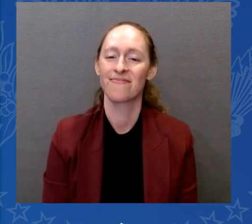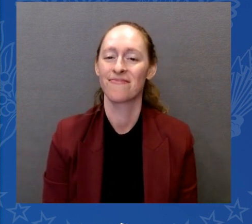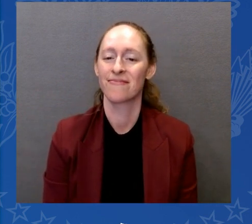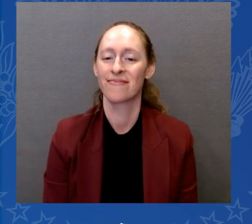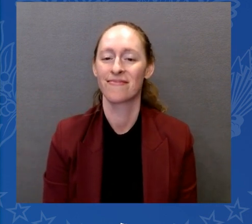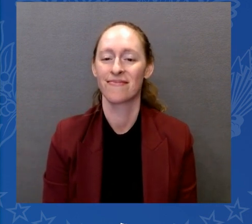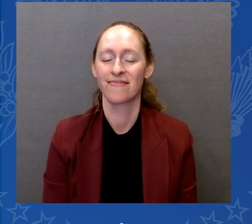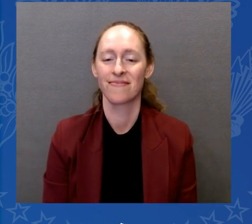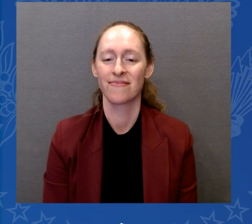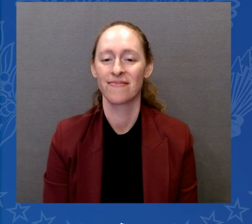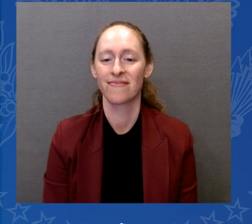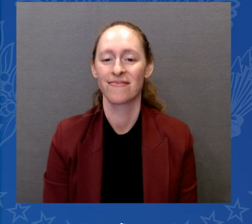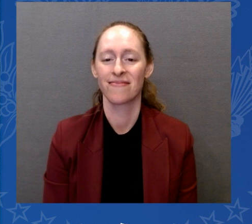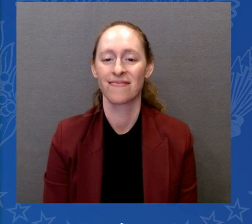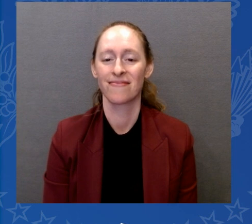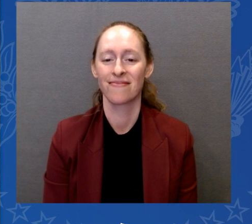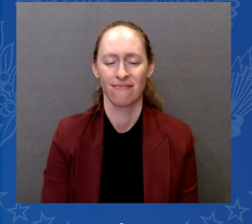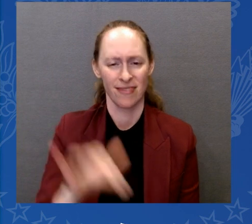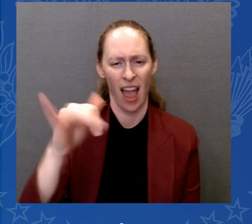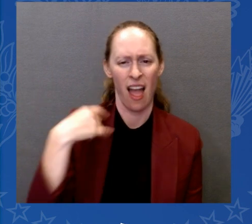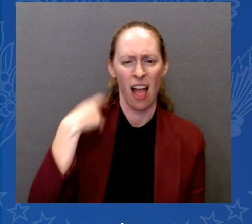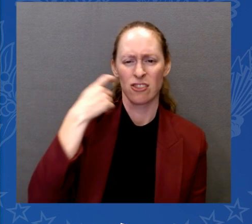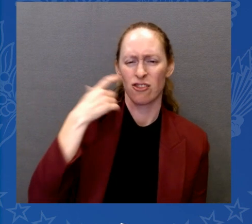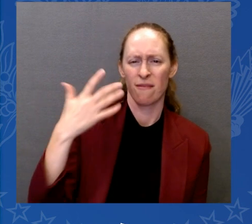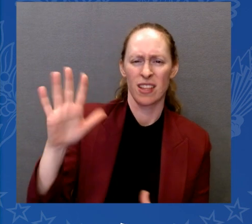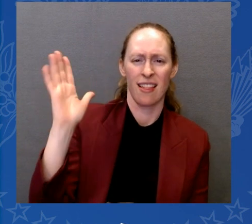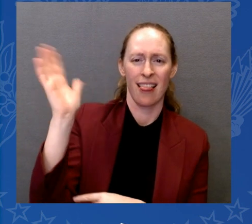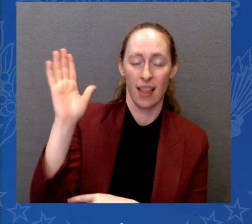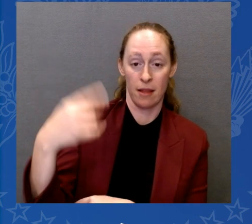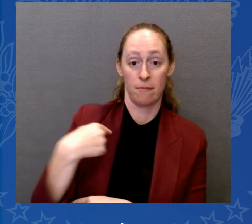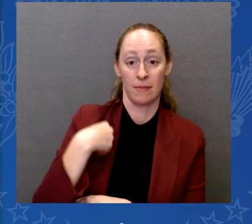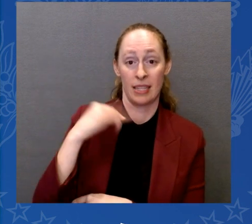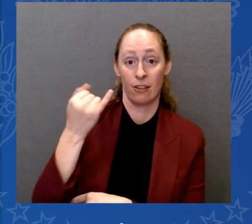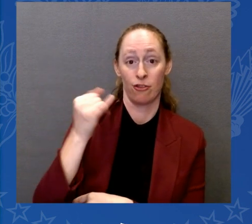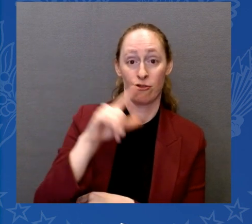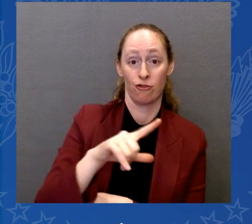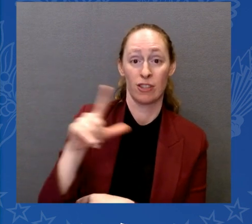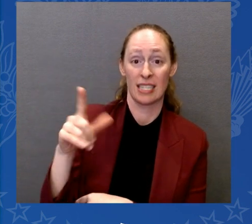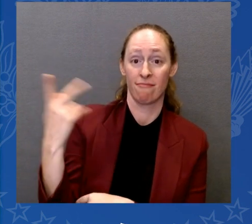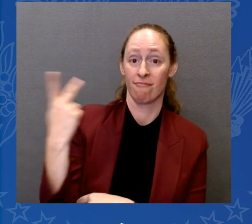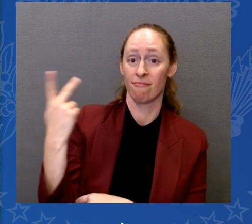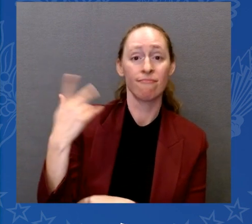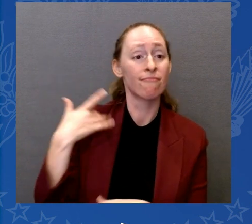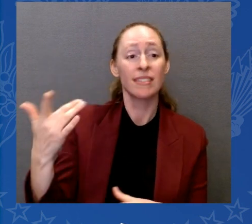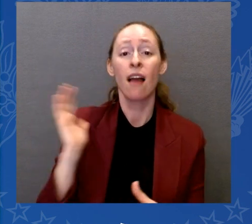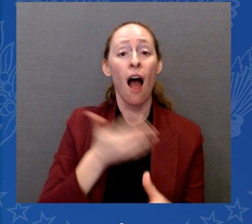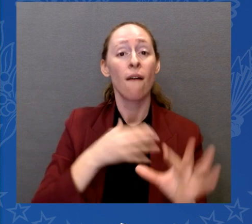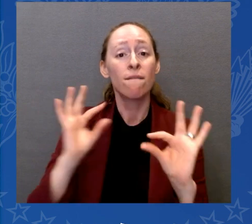to national parks all around the country. They're treasures and wonders that define the identity of us as a nation.